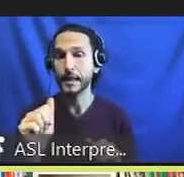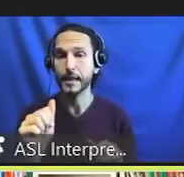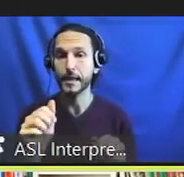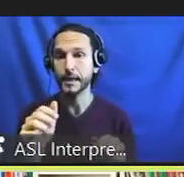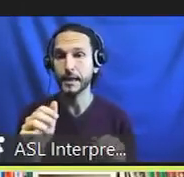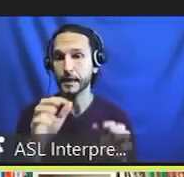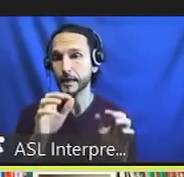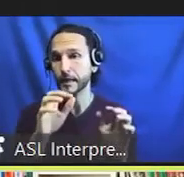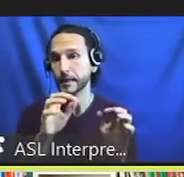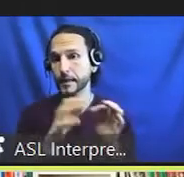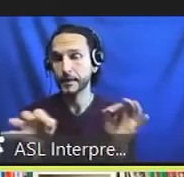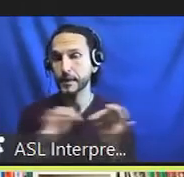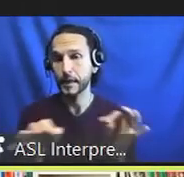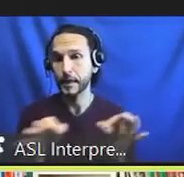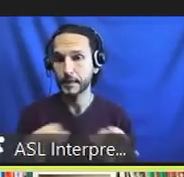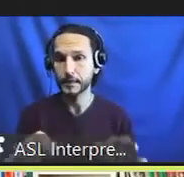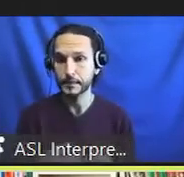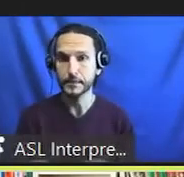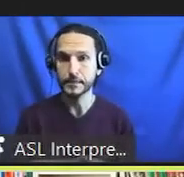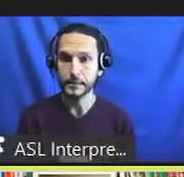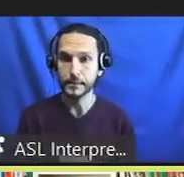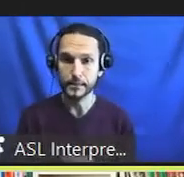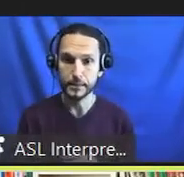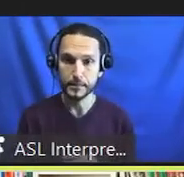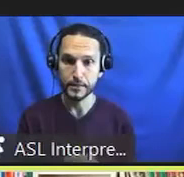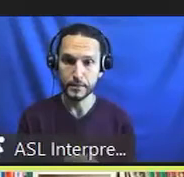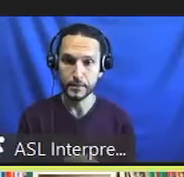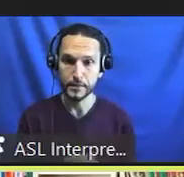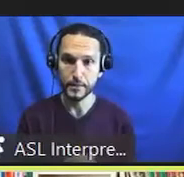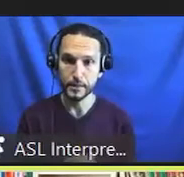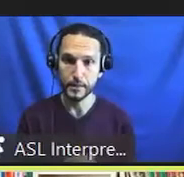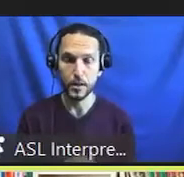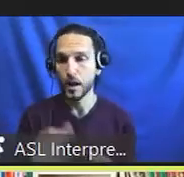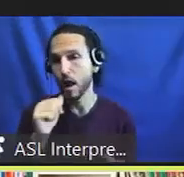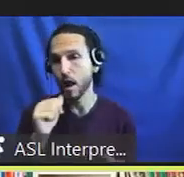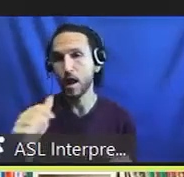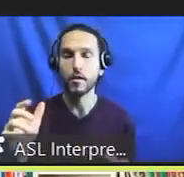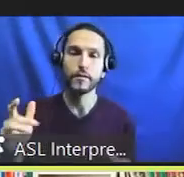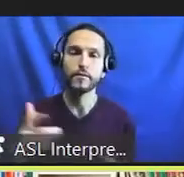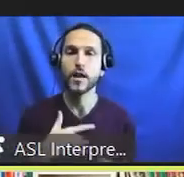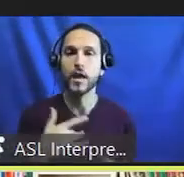and just hoping it'll be OK.